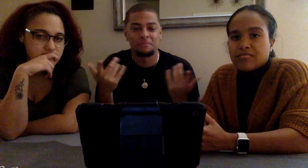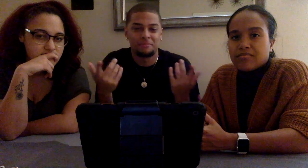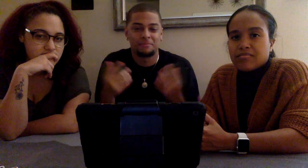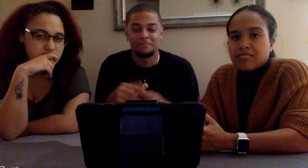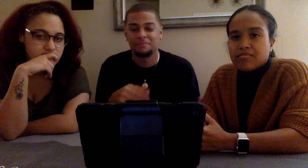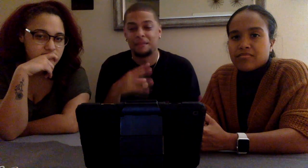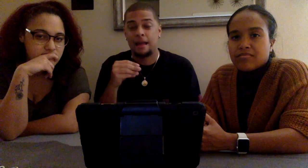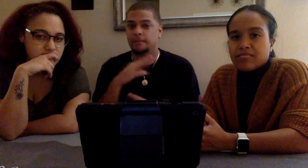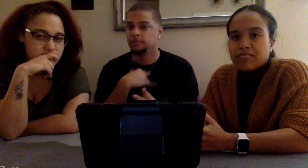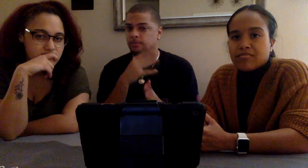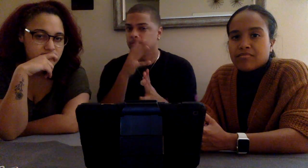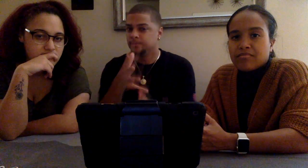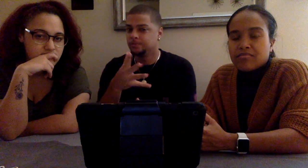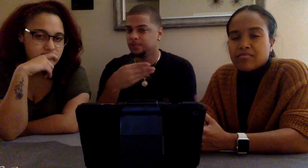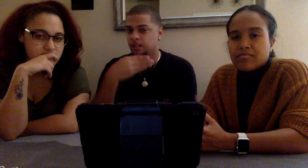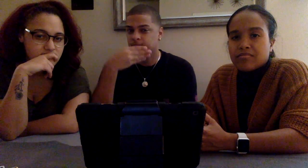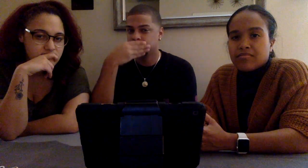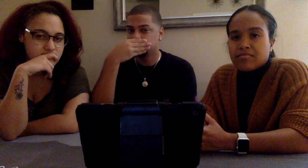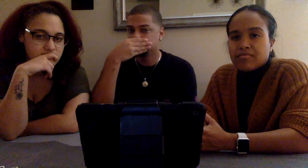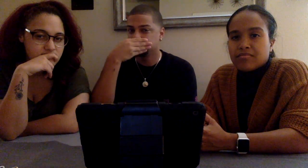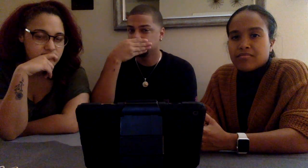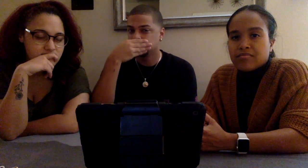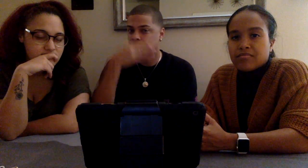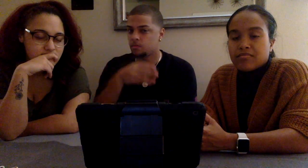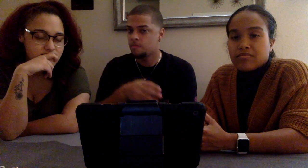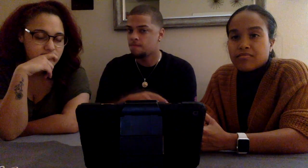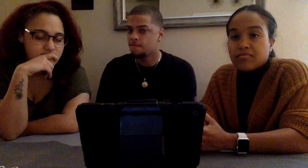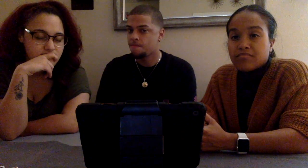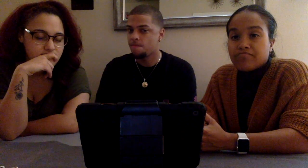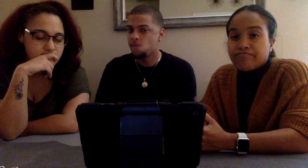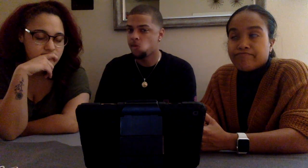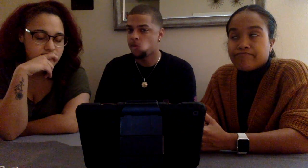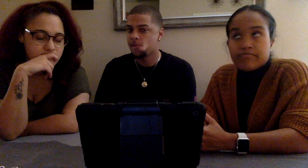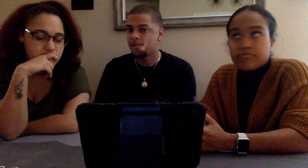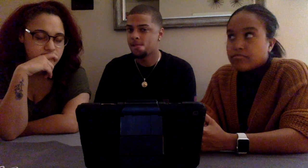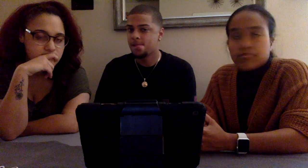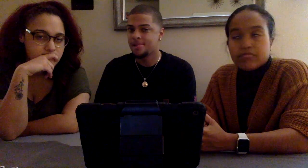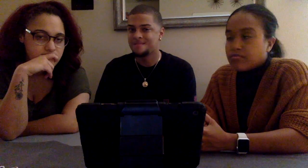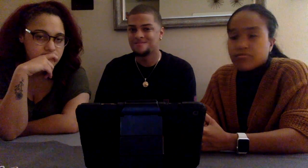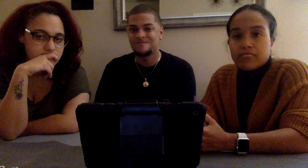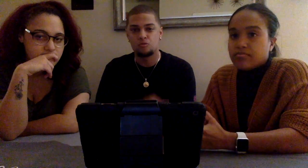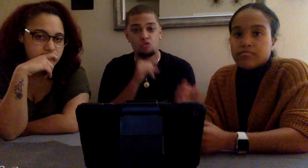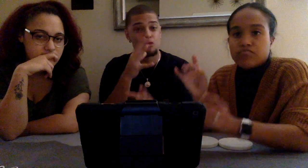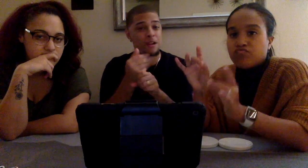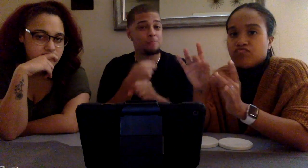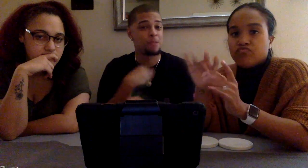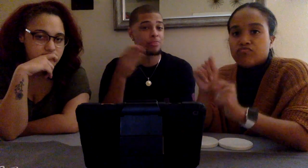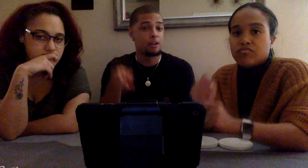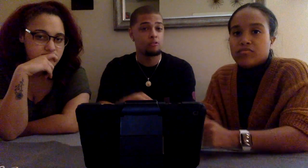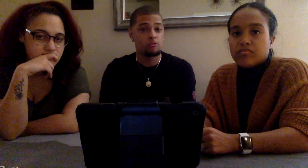Also, I hate mouth covering. Don't get me there. V: I hate it.